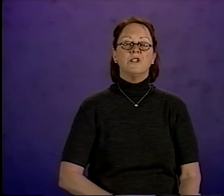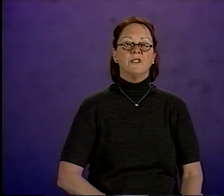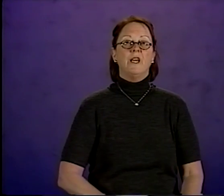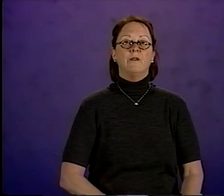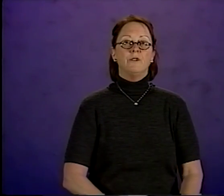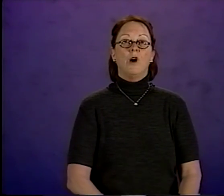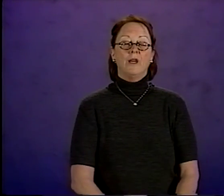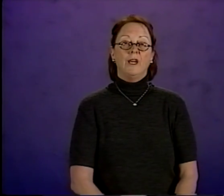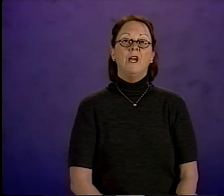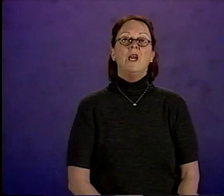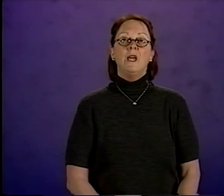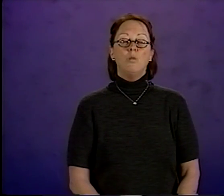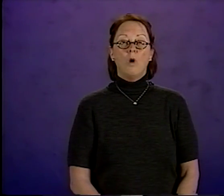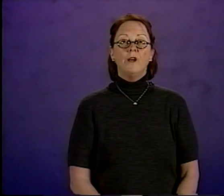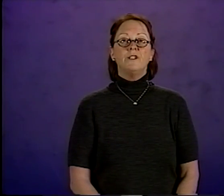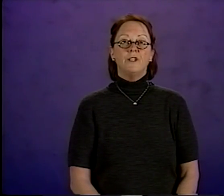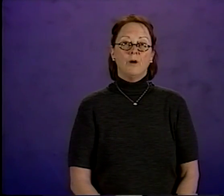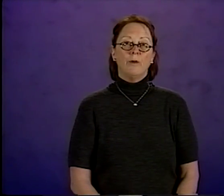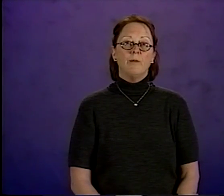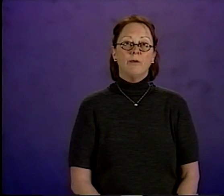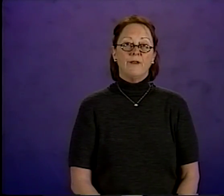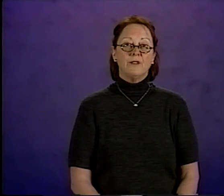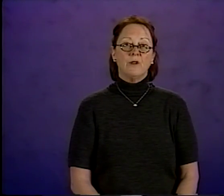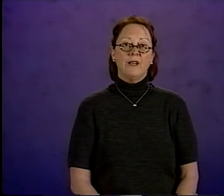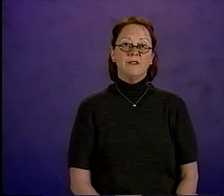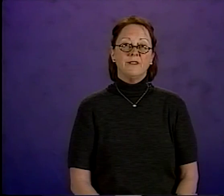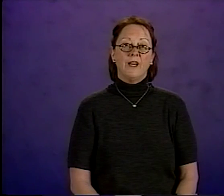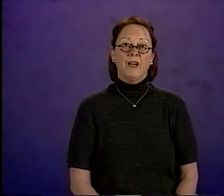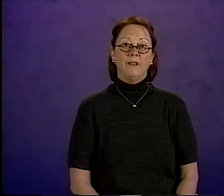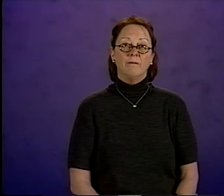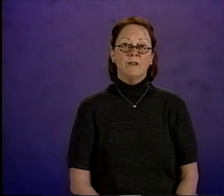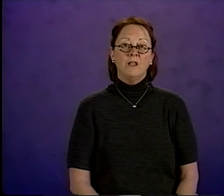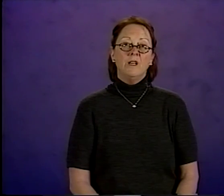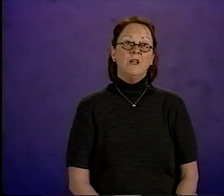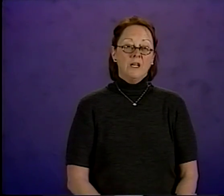the sake of talking. He wanted to know what the professor had to say.